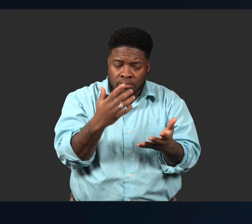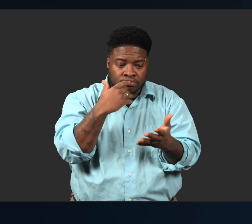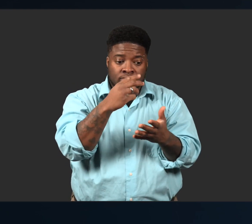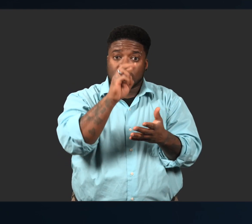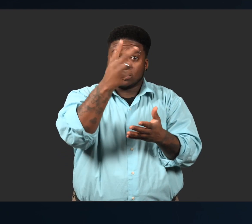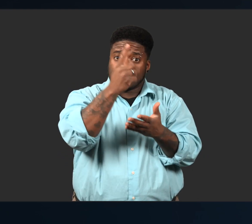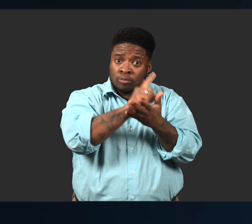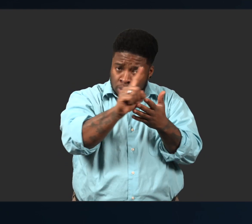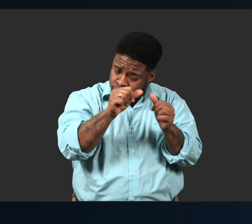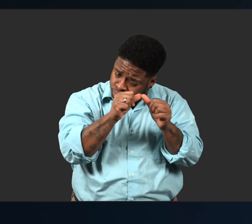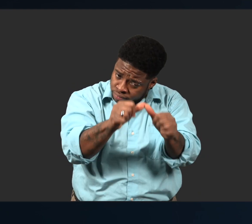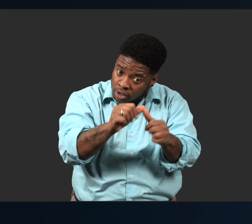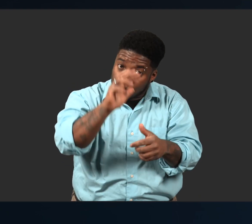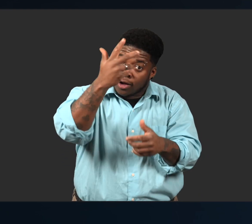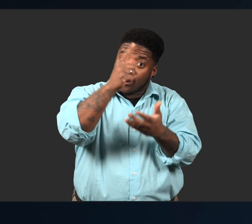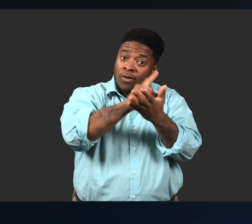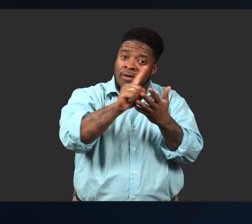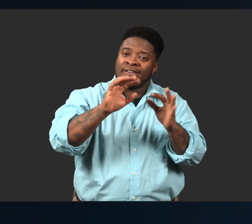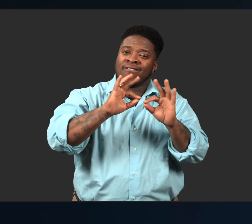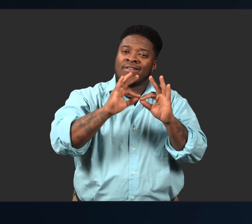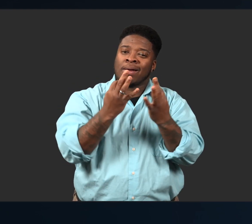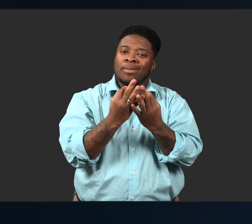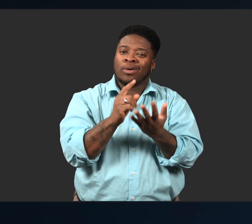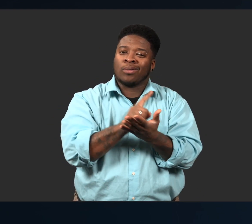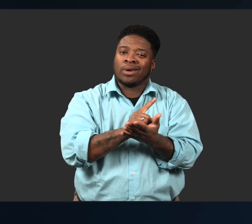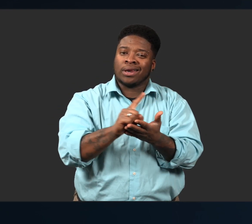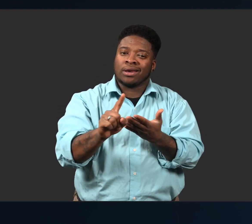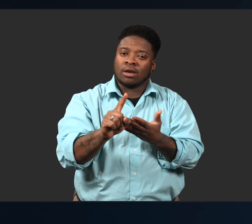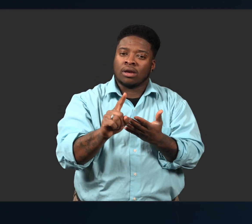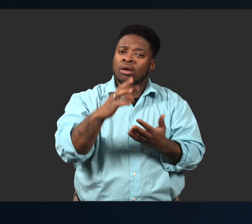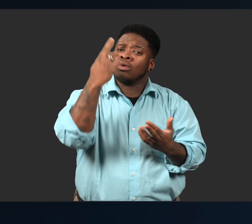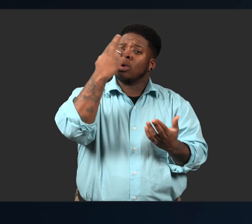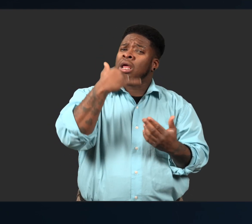The second week is much the same as the first week. However, the third week is "family week".